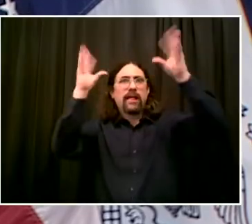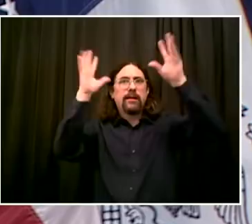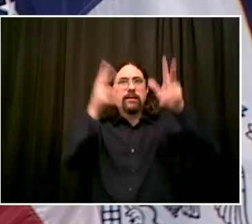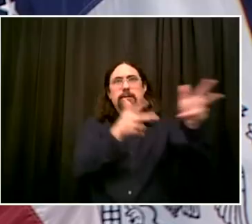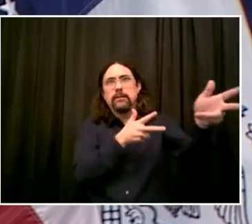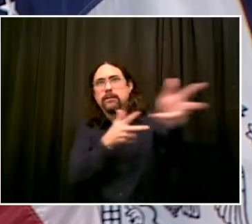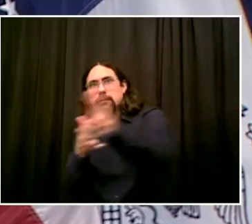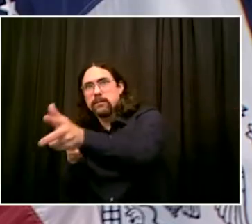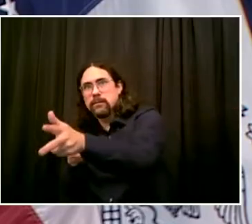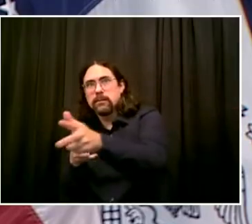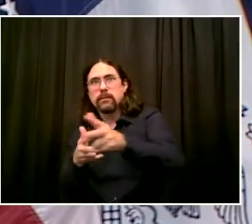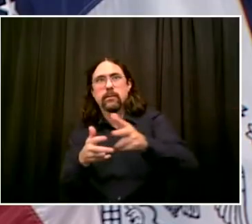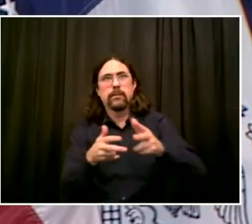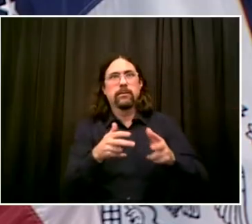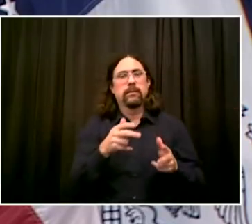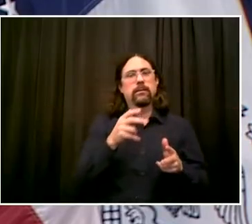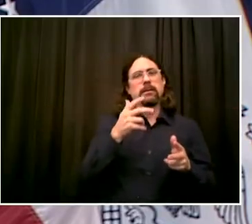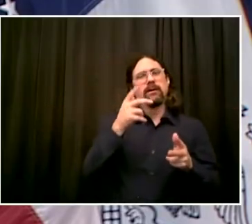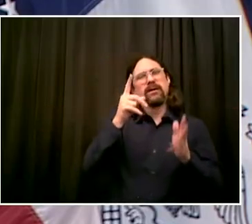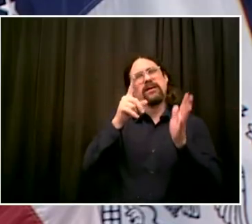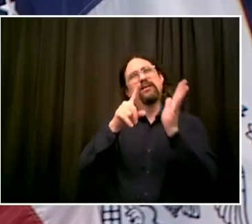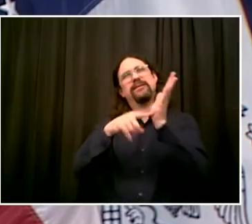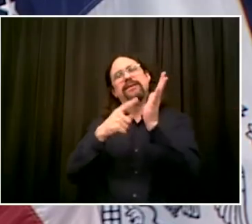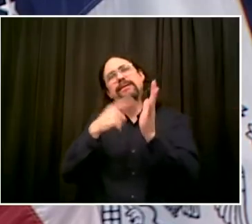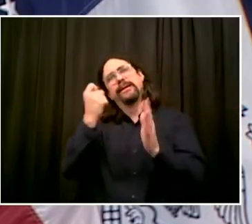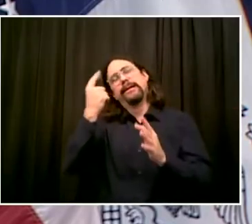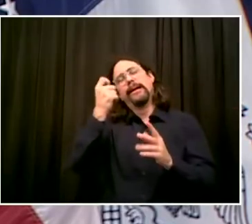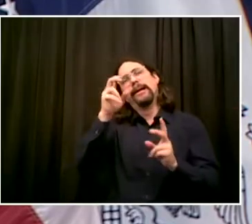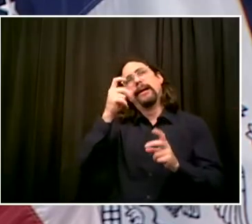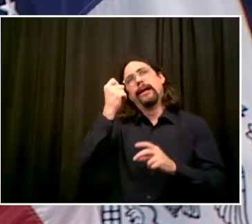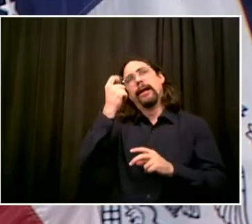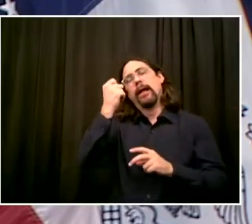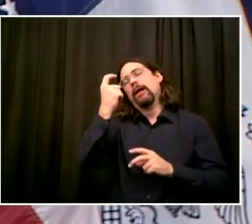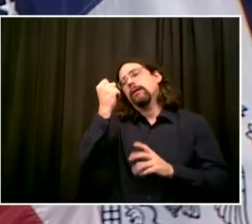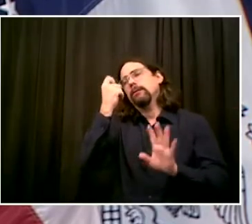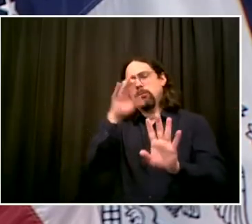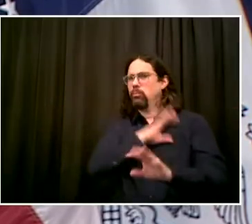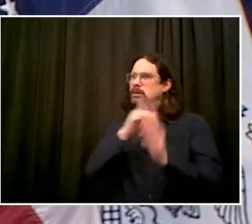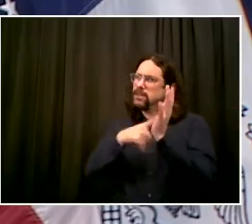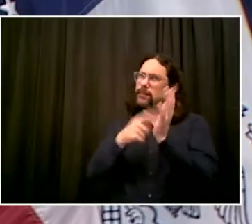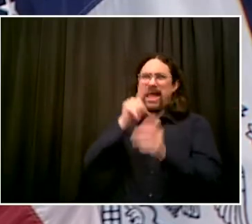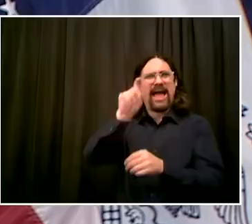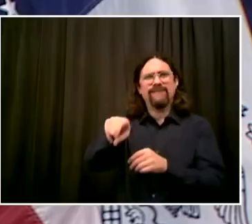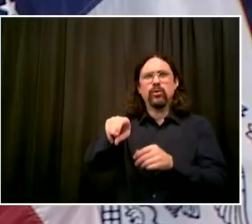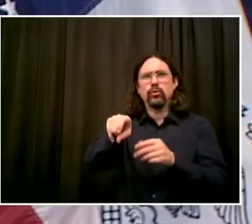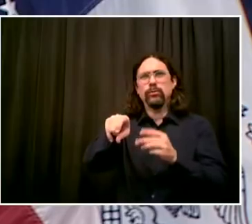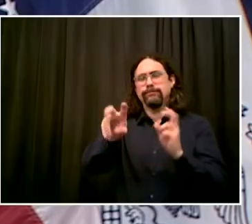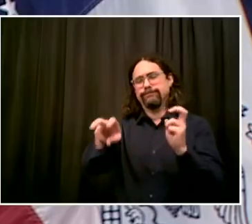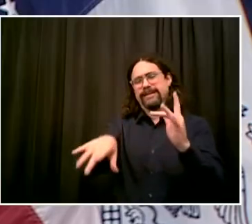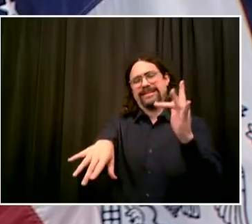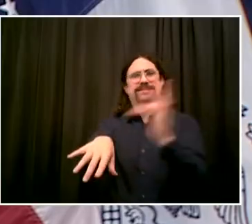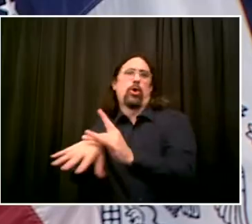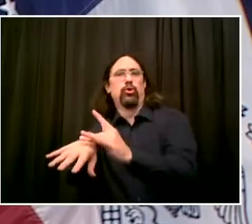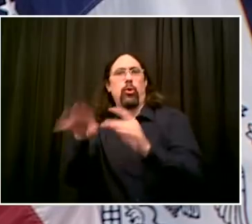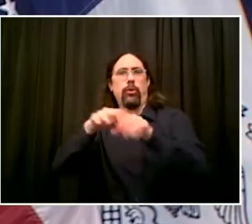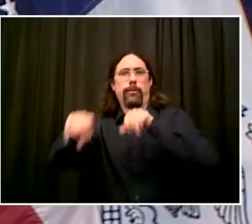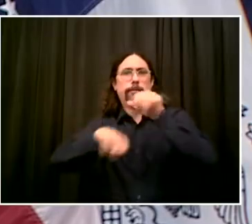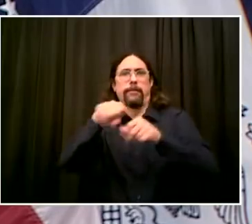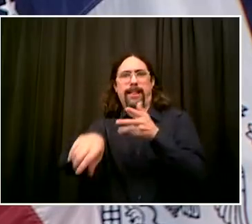CAN DO BETTER CONTINUING TO CLEAR BIKE LANES. I WANTED TO DO THAT. WE HAVE TALKED ABOUT NEDEING TO